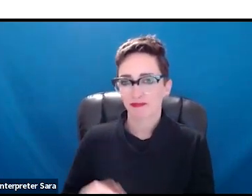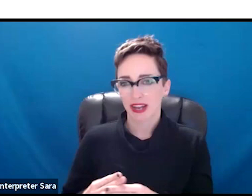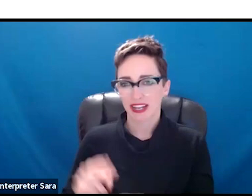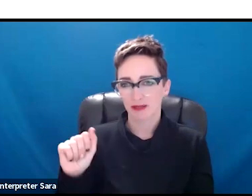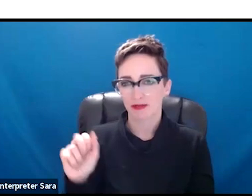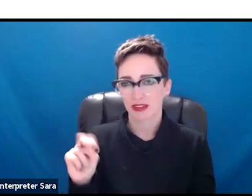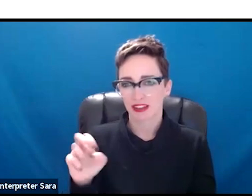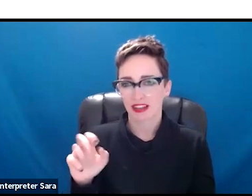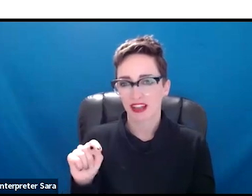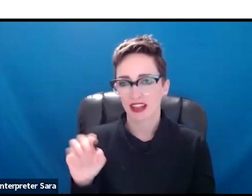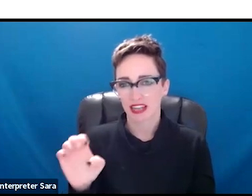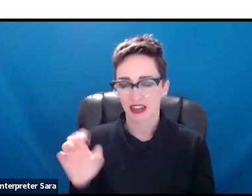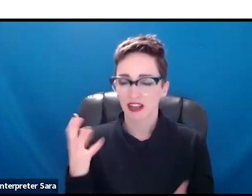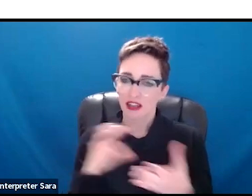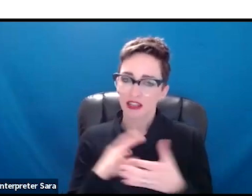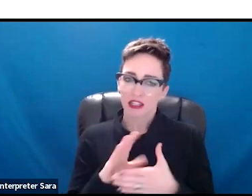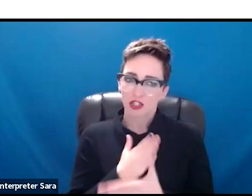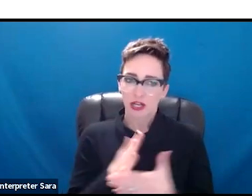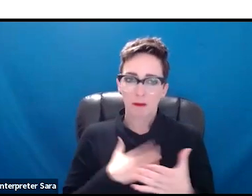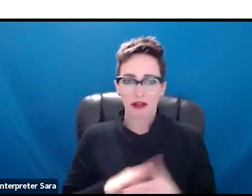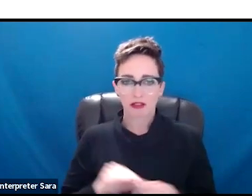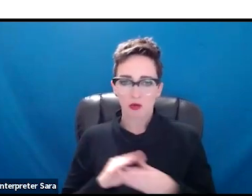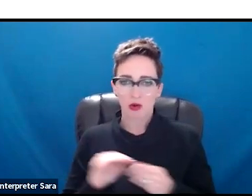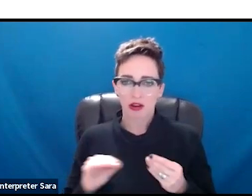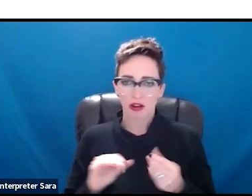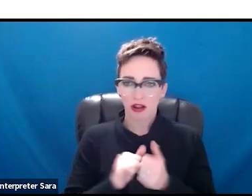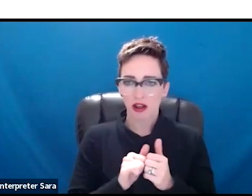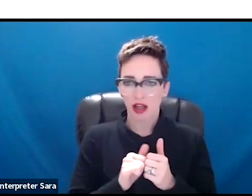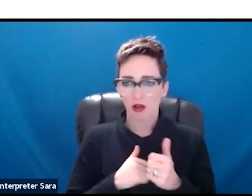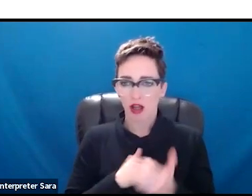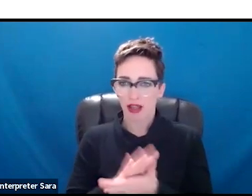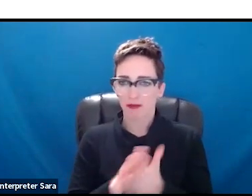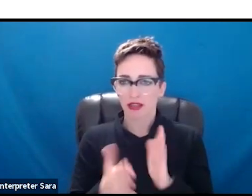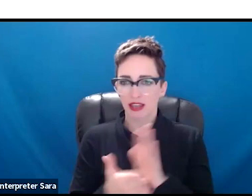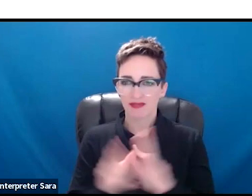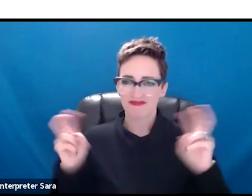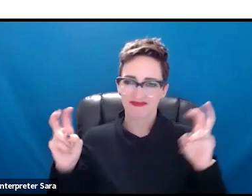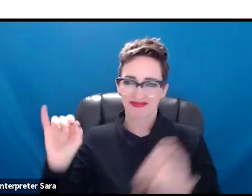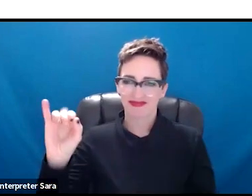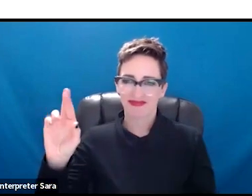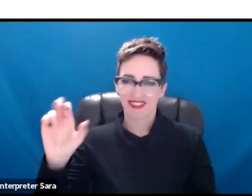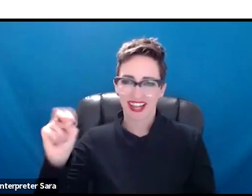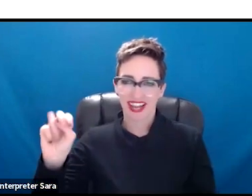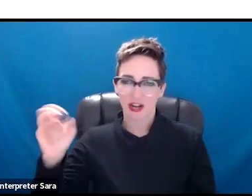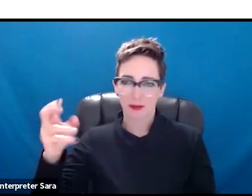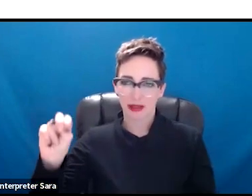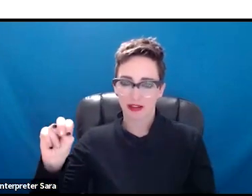I'd like to share my story of becoming an Ironman with you. I had a really happy childhood